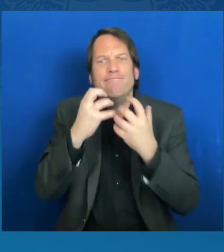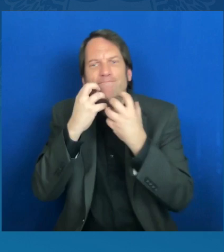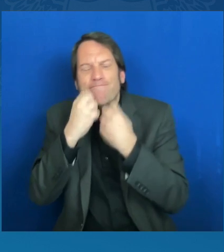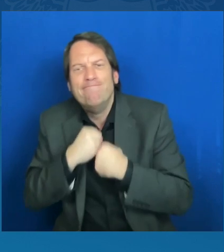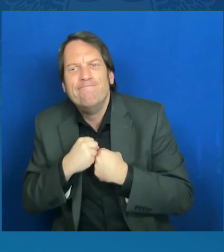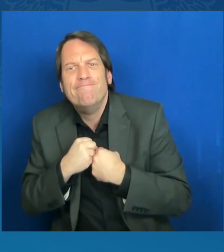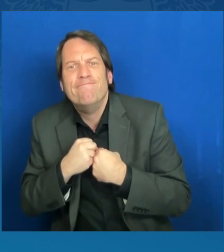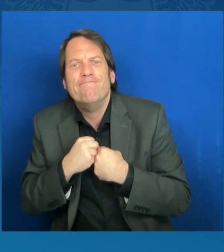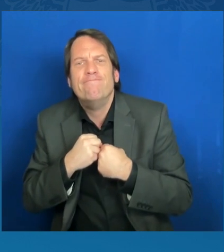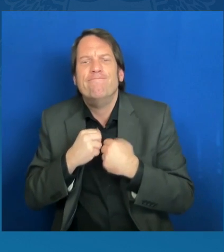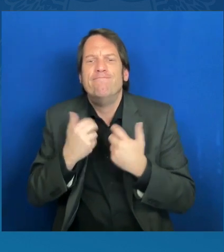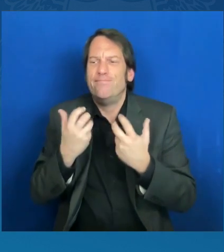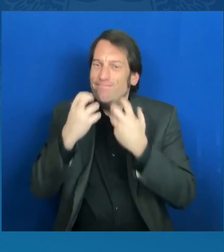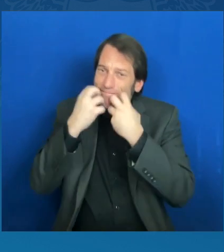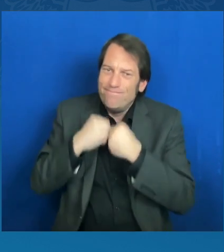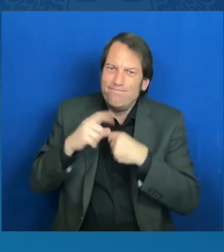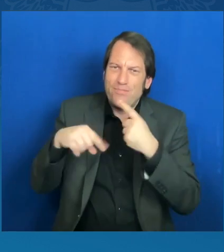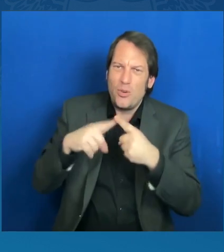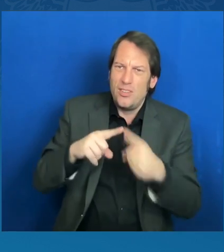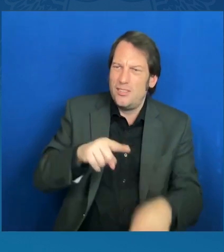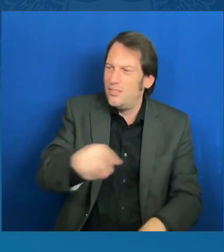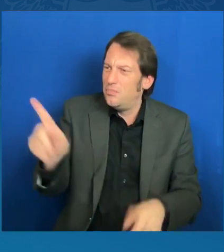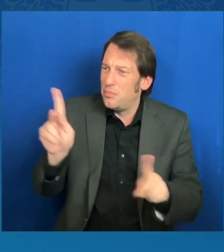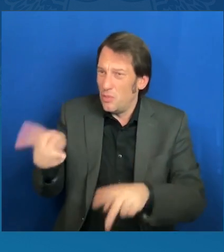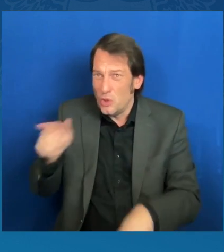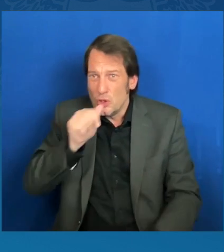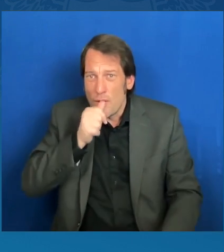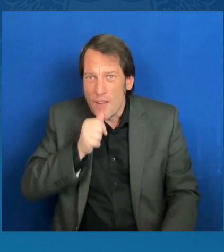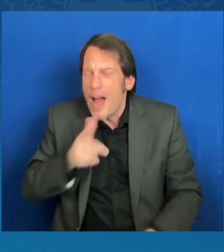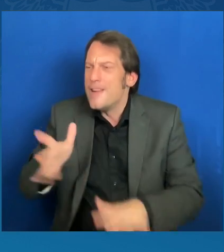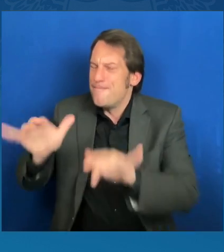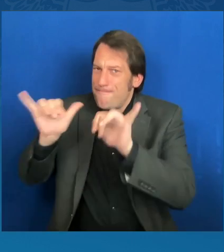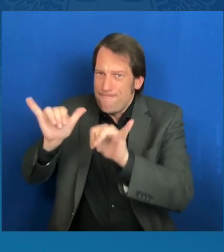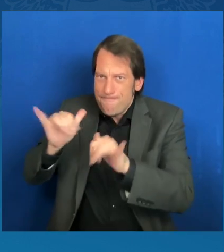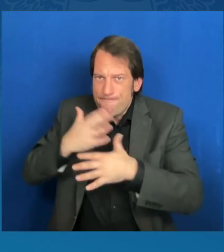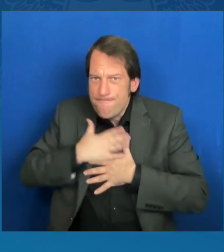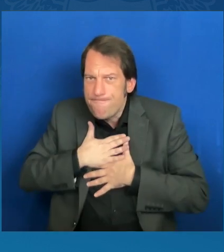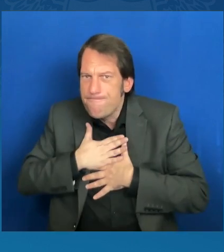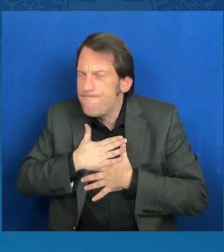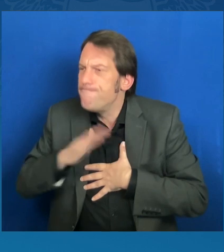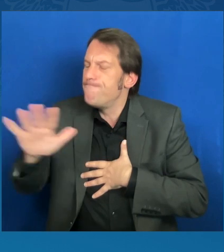and then takes it upon themselves, as part of their life's work and mission,